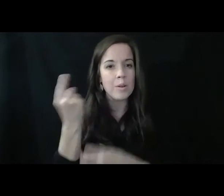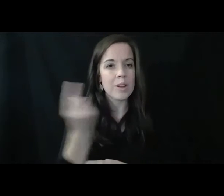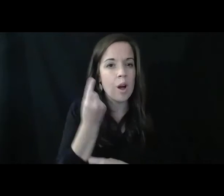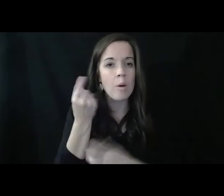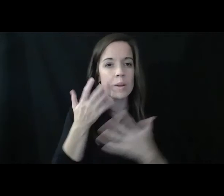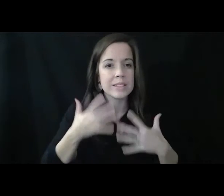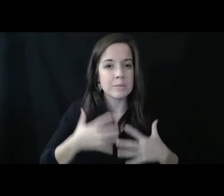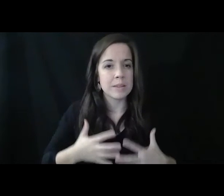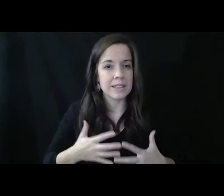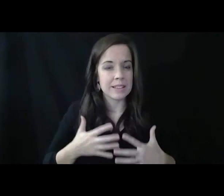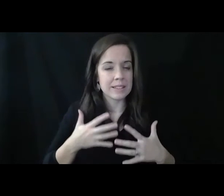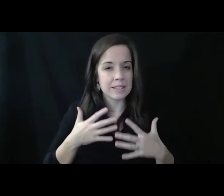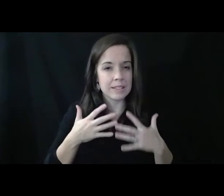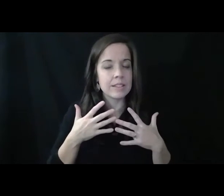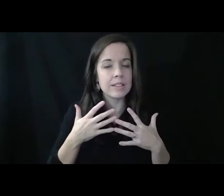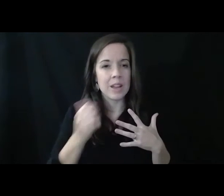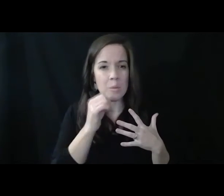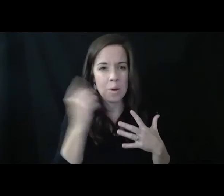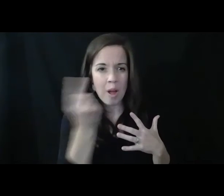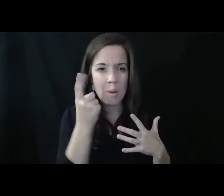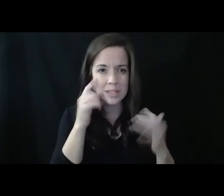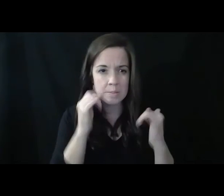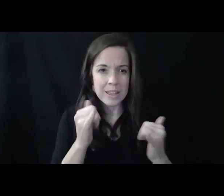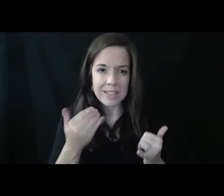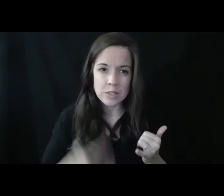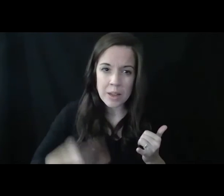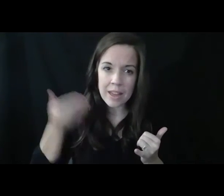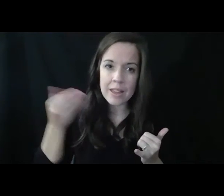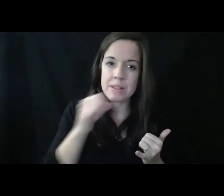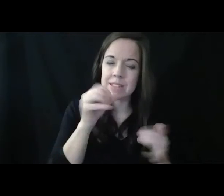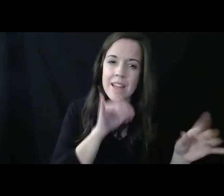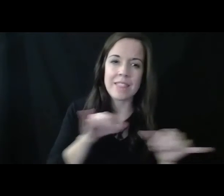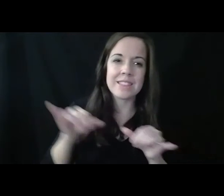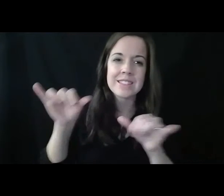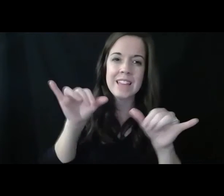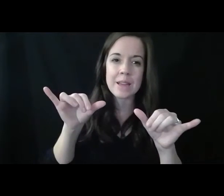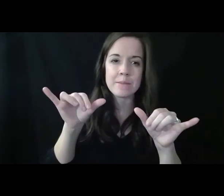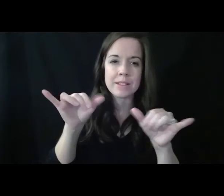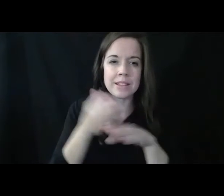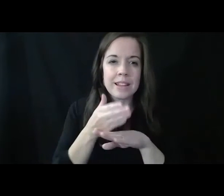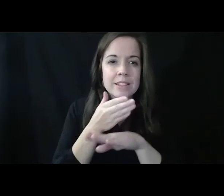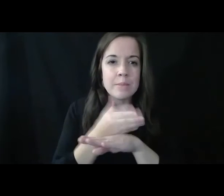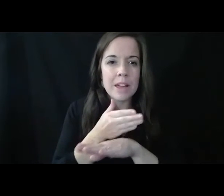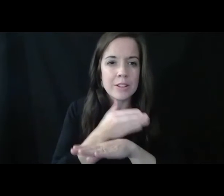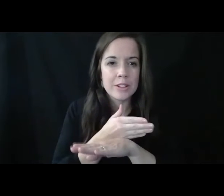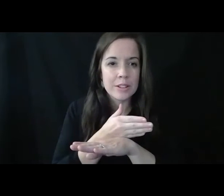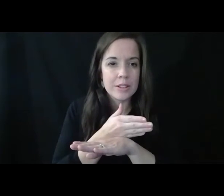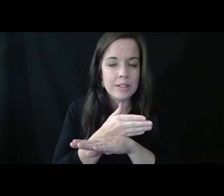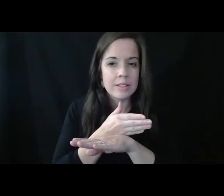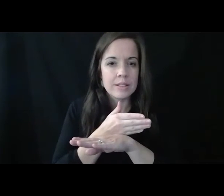It won’t always be this way, but that’s not the same as “it gets better.” Better requires context: